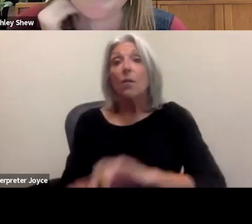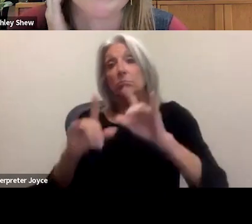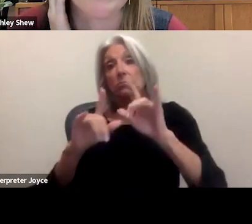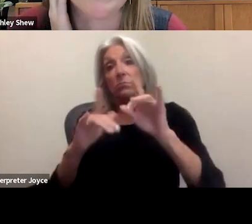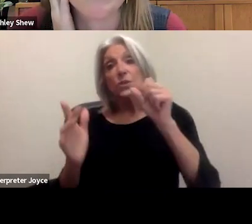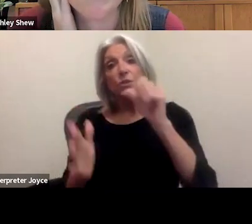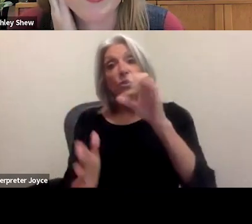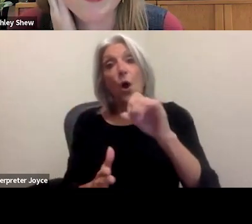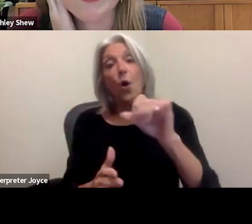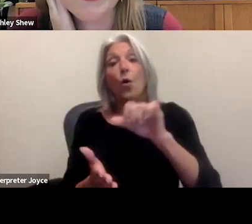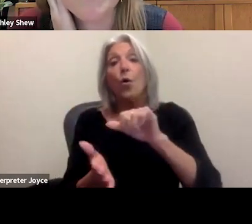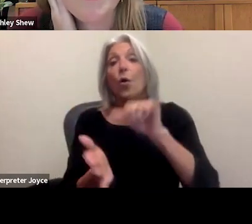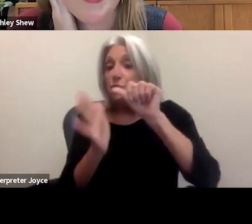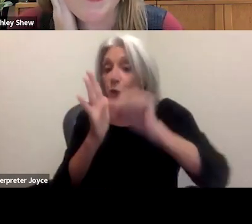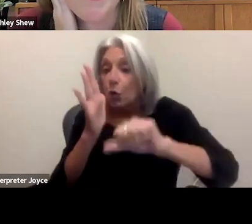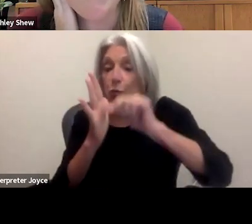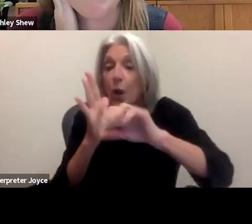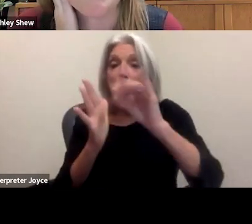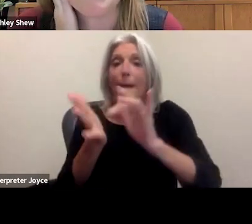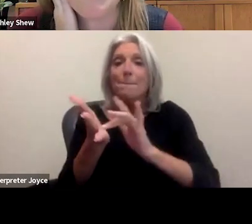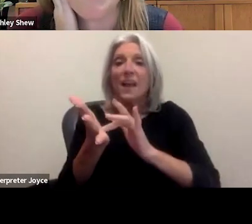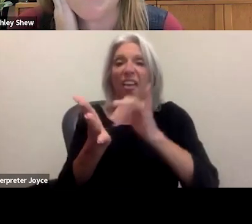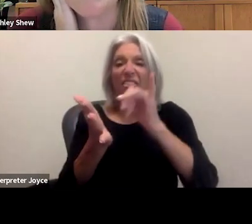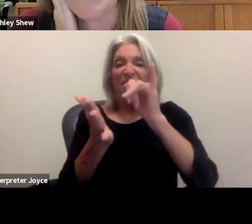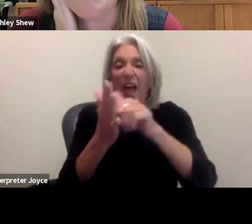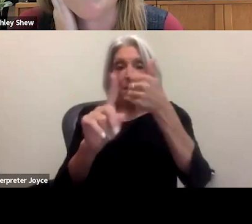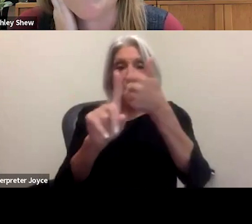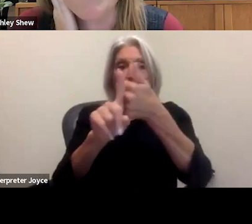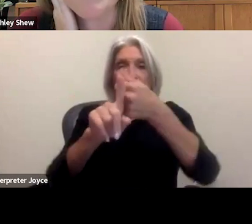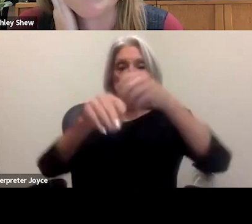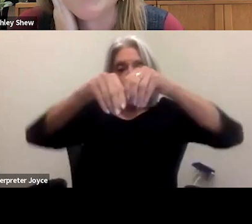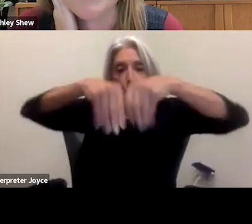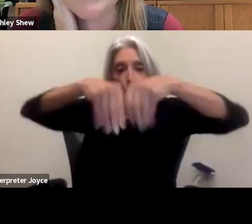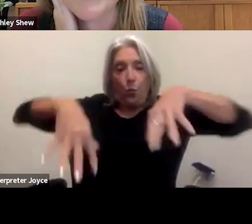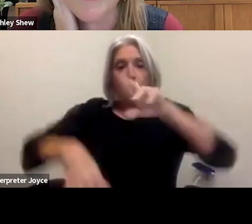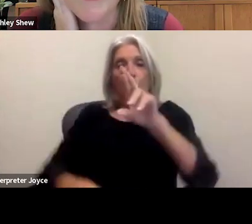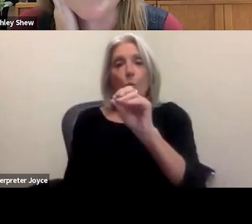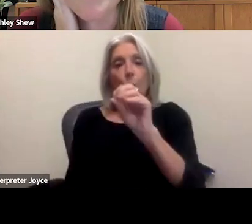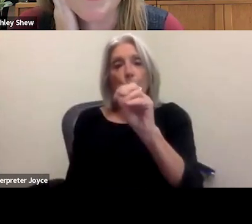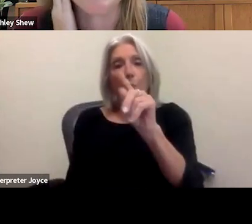and medicine. These are the roots of eugenics.